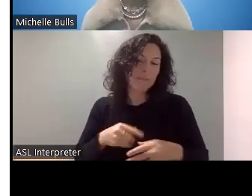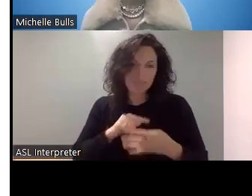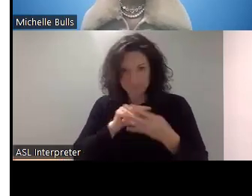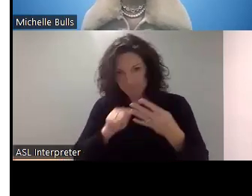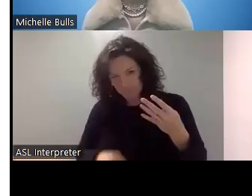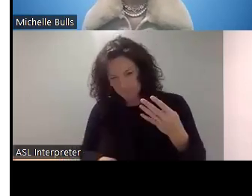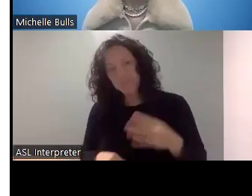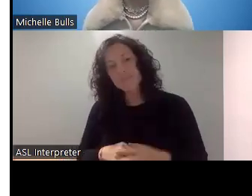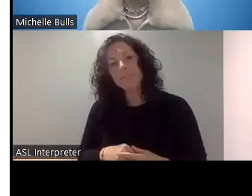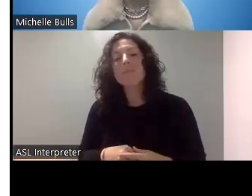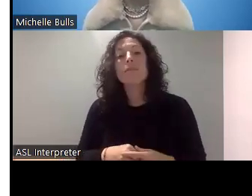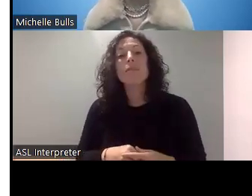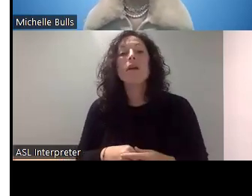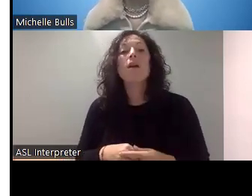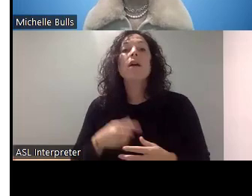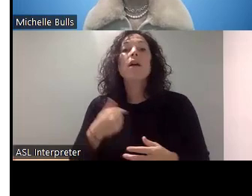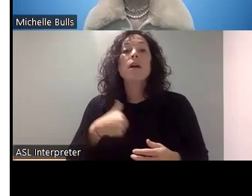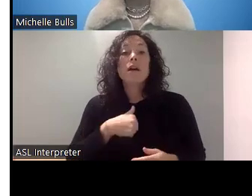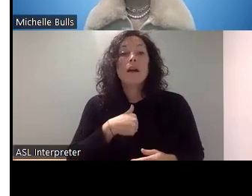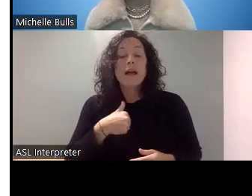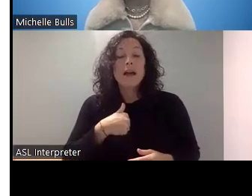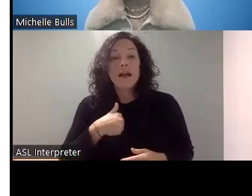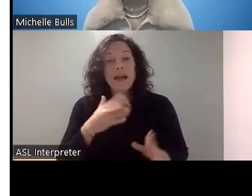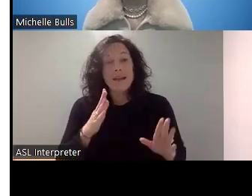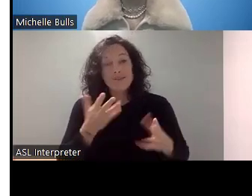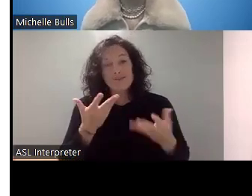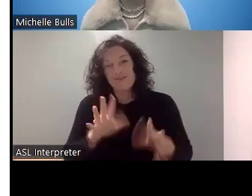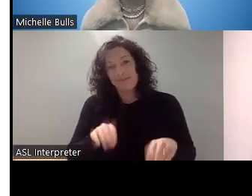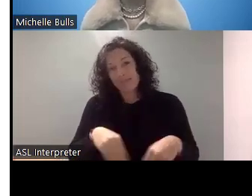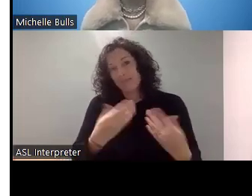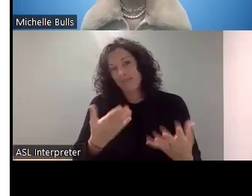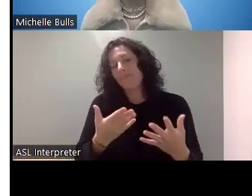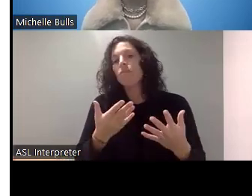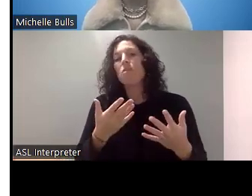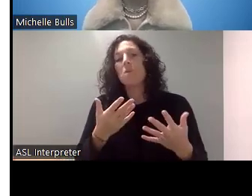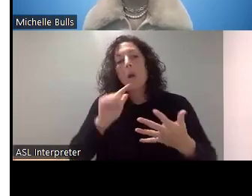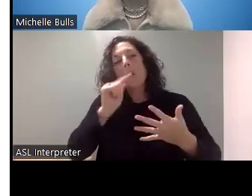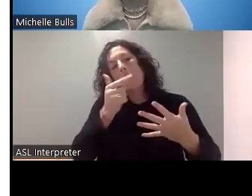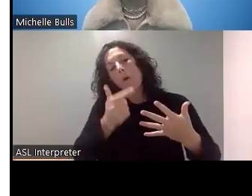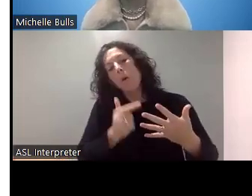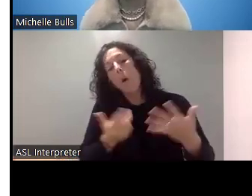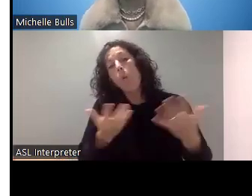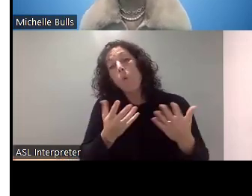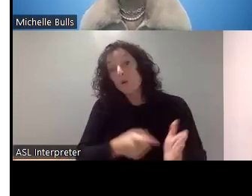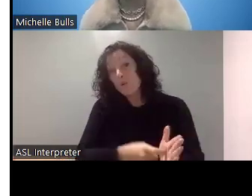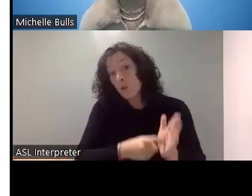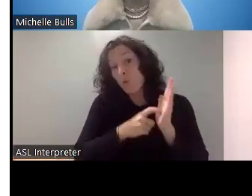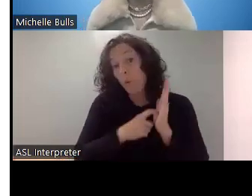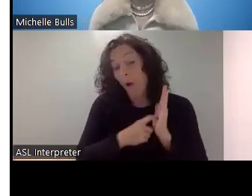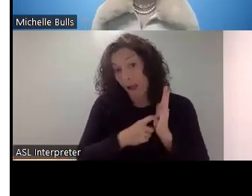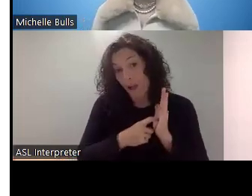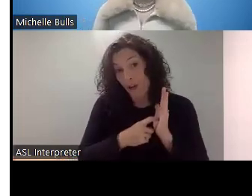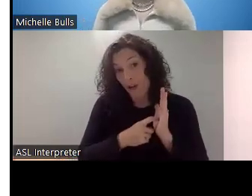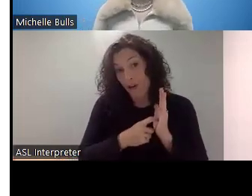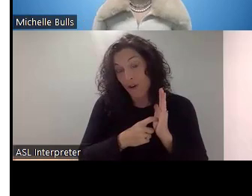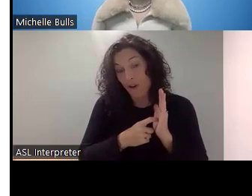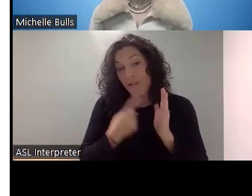So I've given you a bit of a walk-through for what's required in eligibility